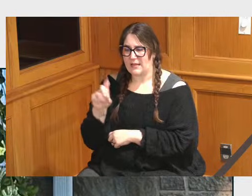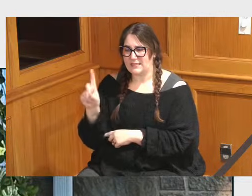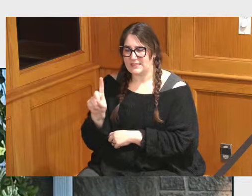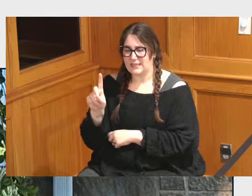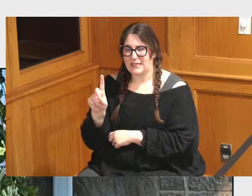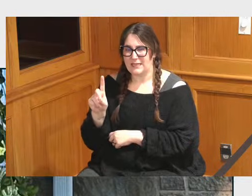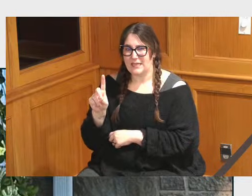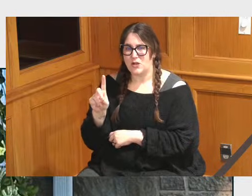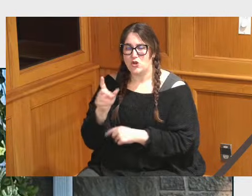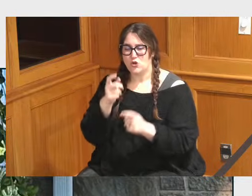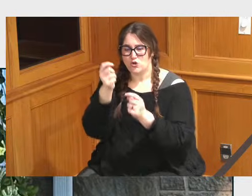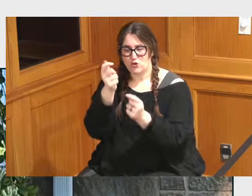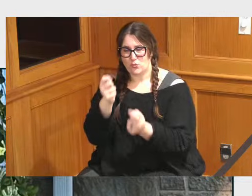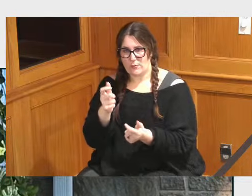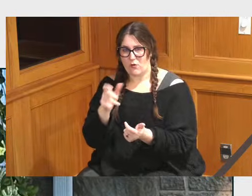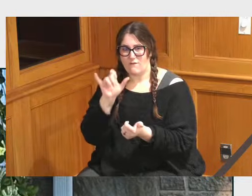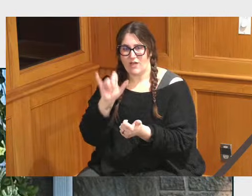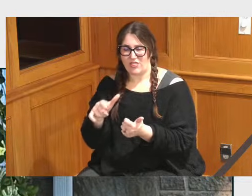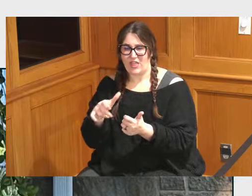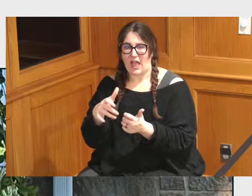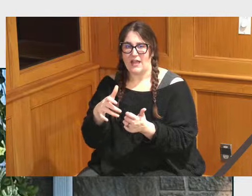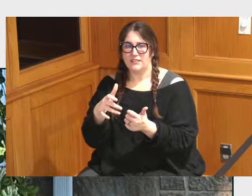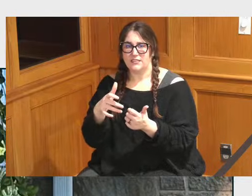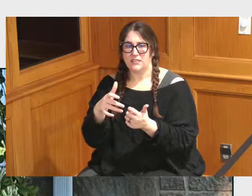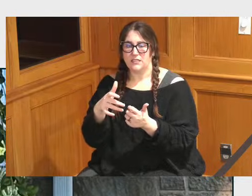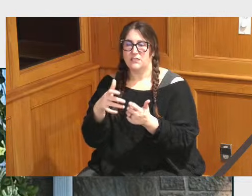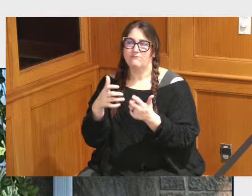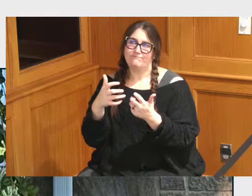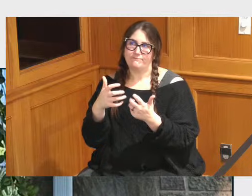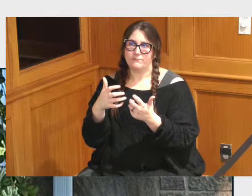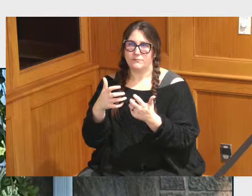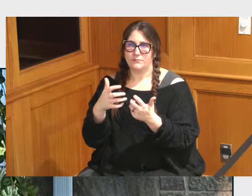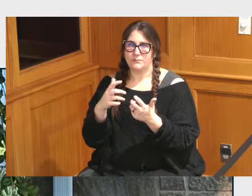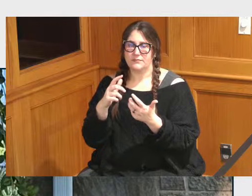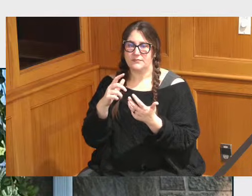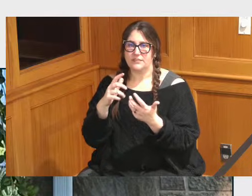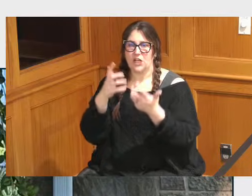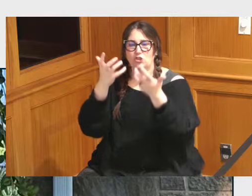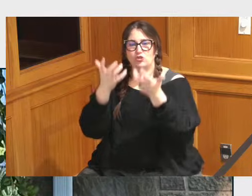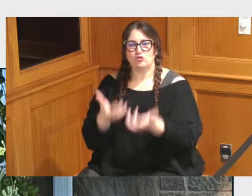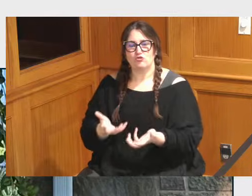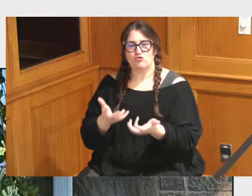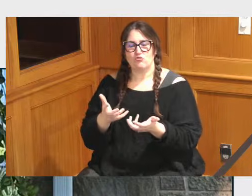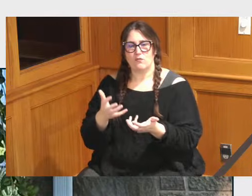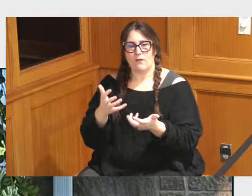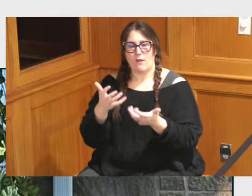sources of extraneous flow to get those those credits and it's hard for us to remove those